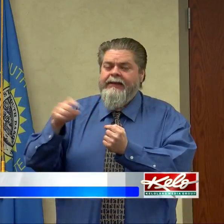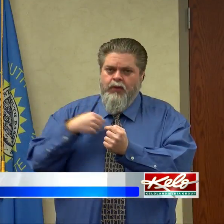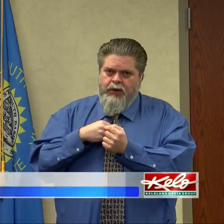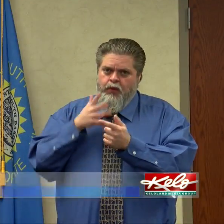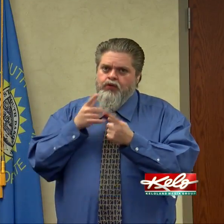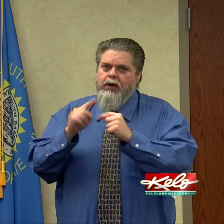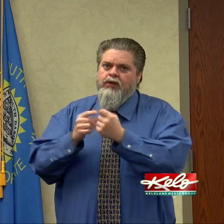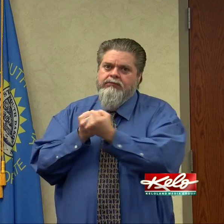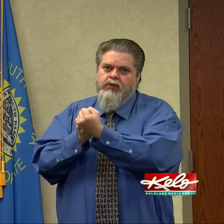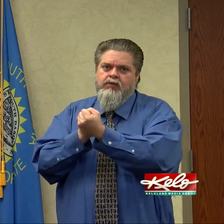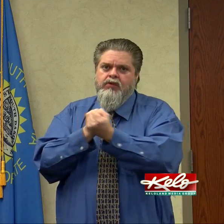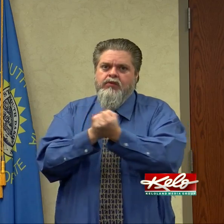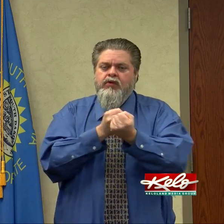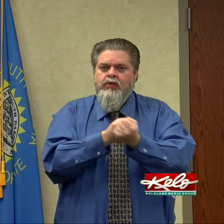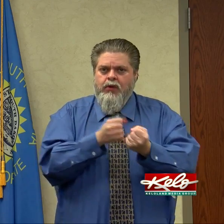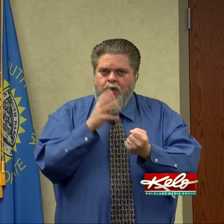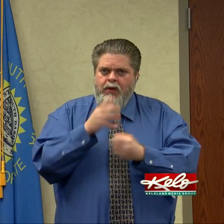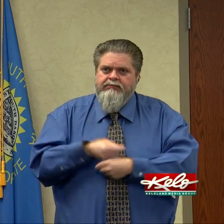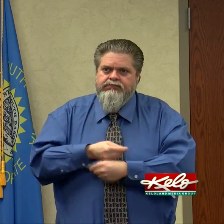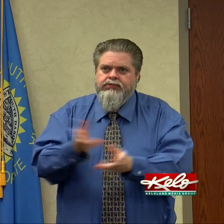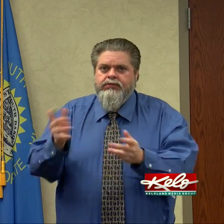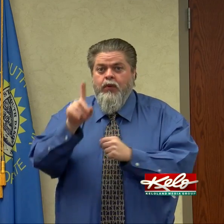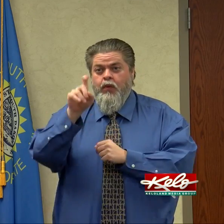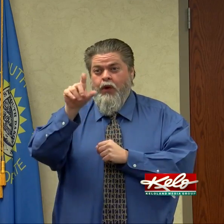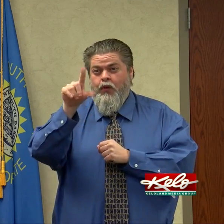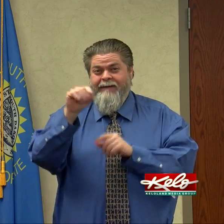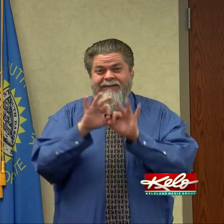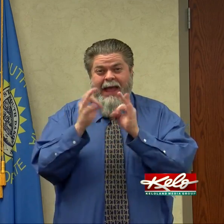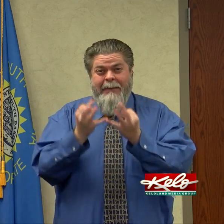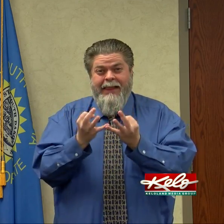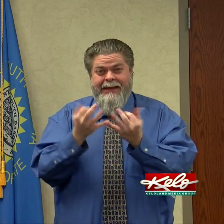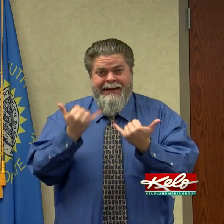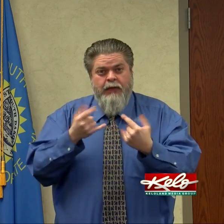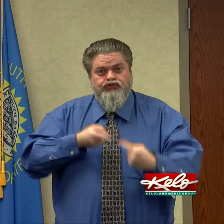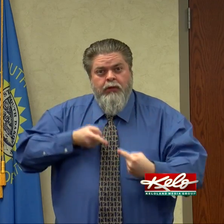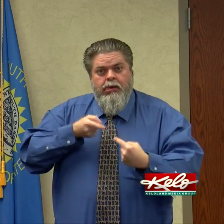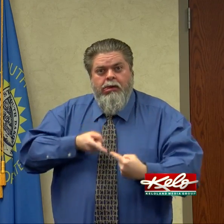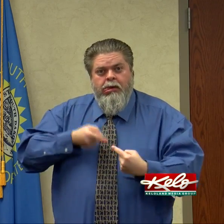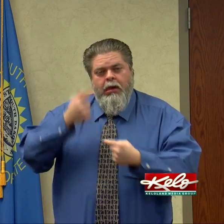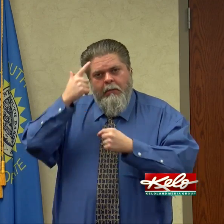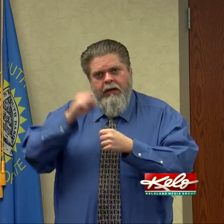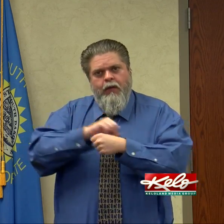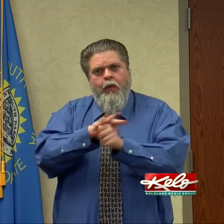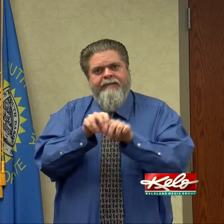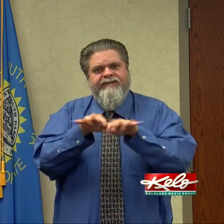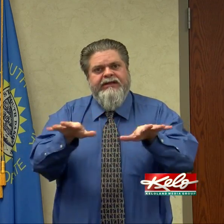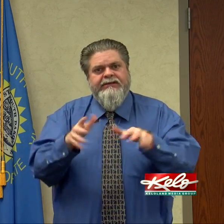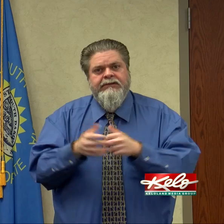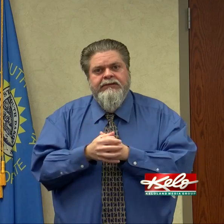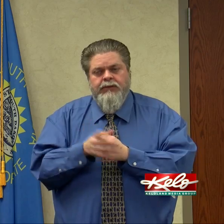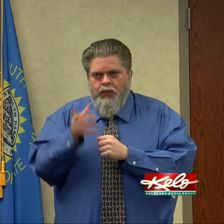"WE ARE GOING TO BE FUNDING OUR FIRST ROUND OF 120 FAMILIES IN OUR AREA WHO ARE STRUGGLING